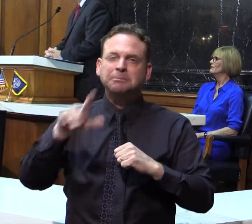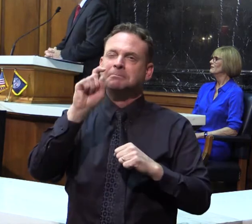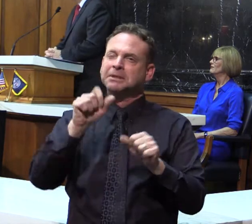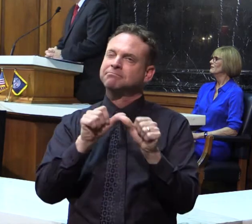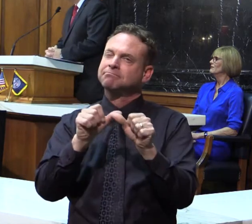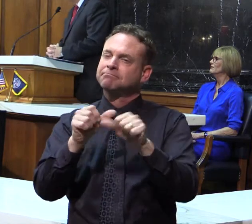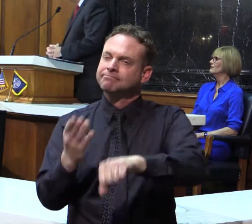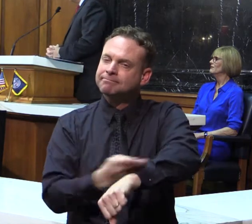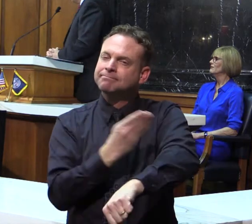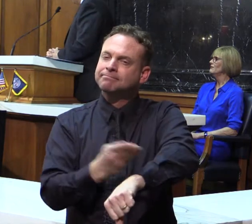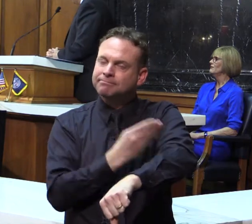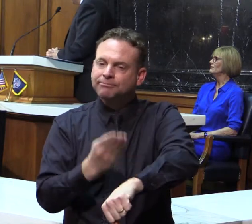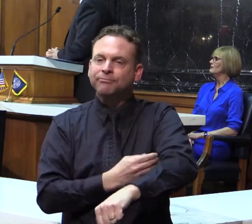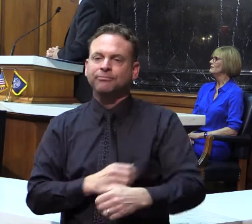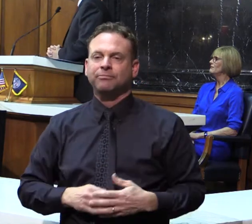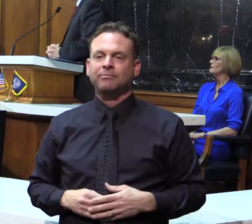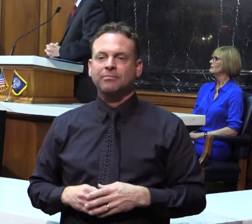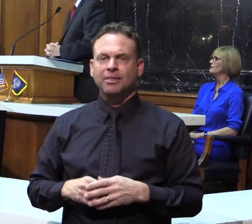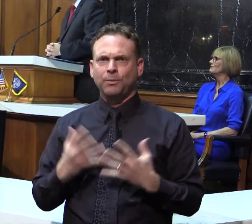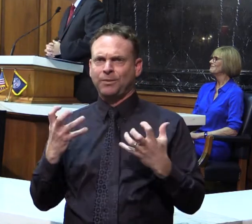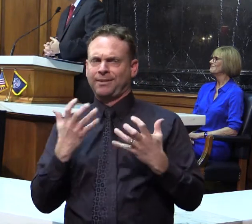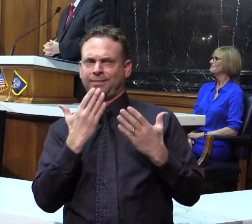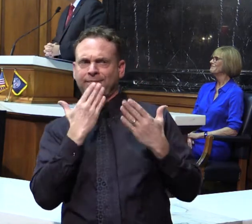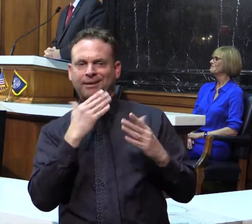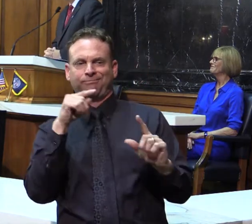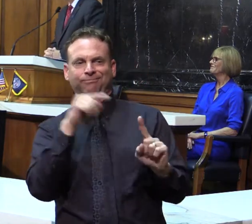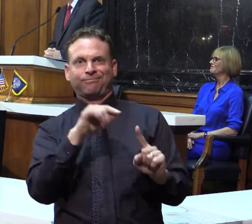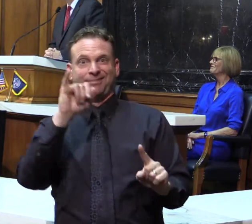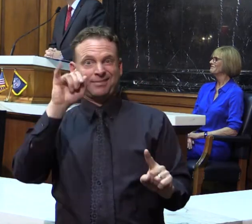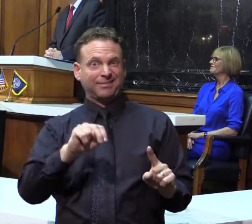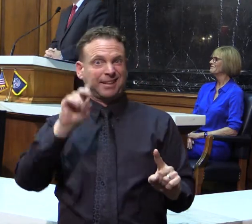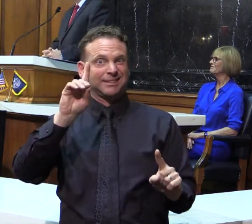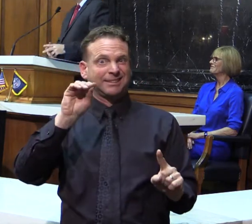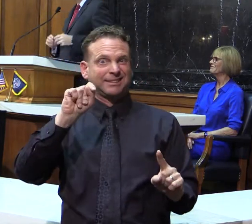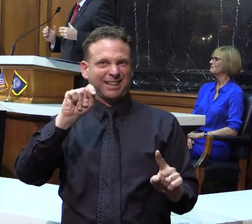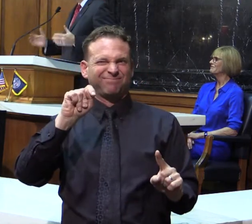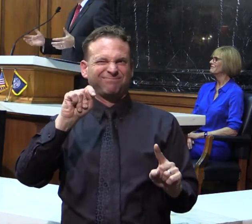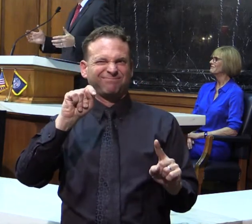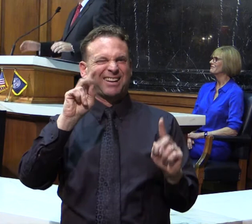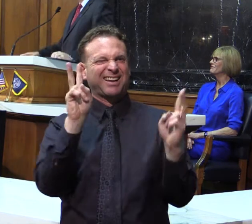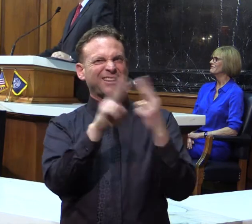smelling a lot of asphalt … and concrete … this year – we’re starting to see